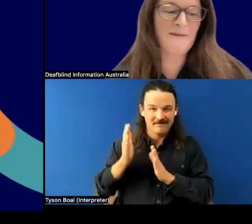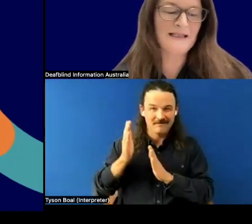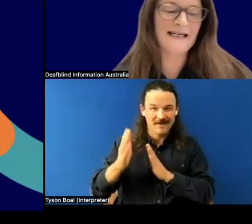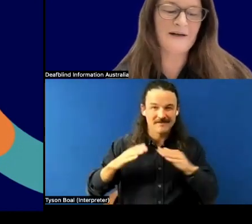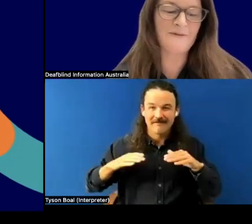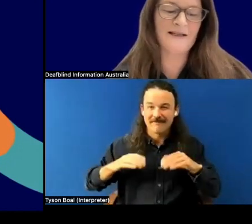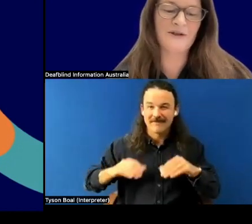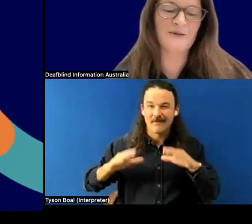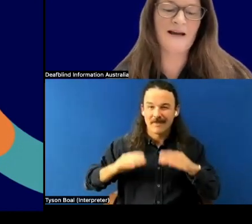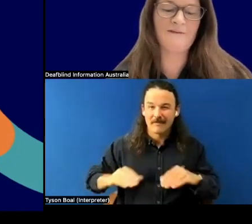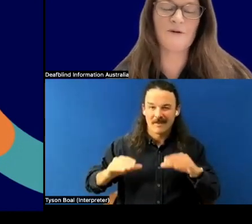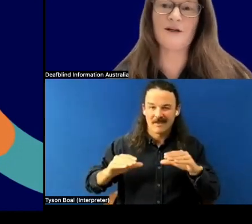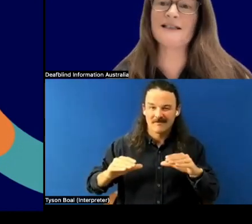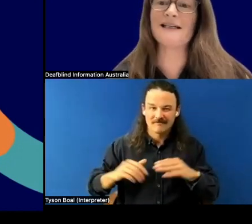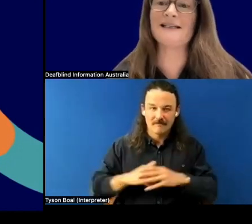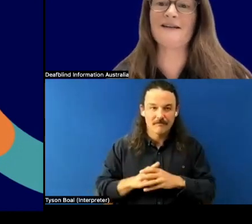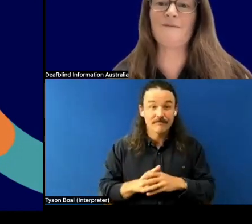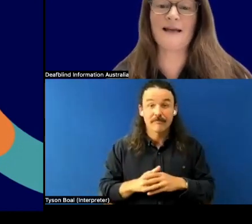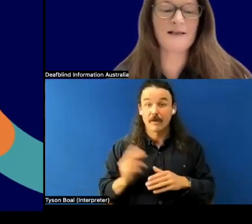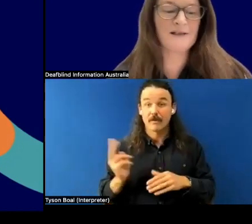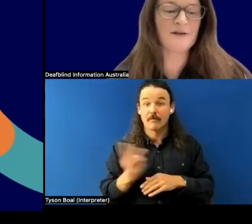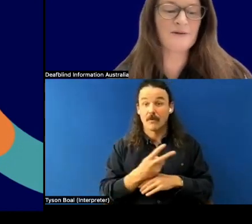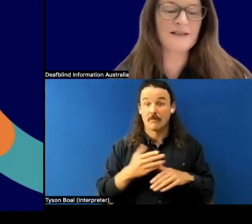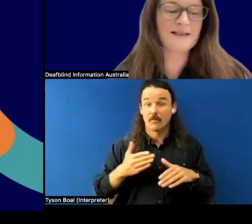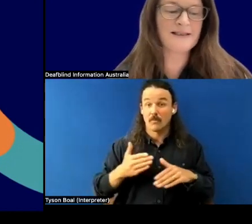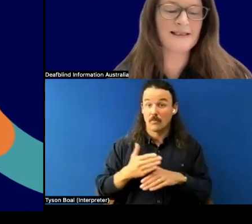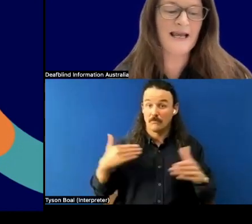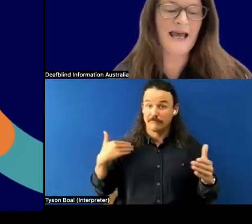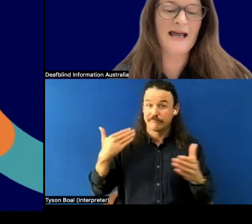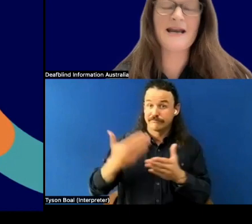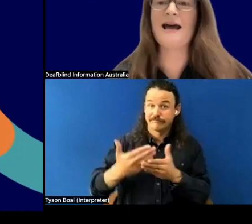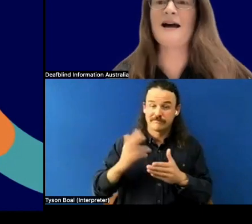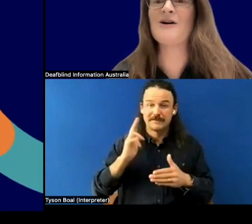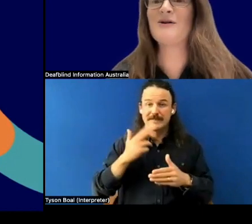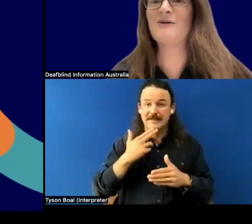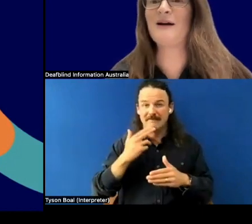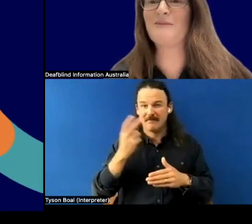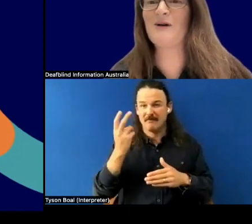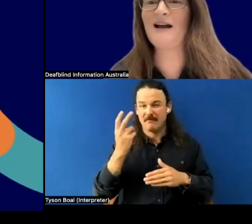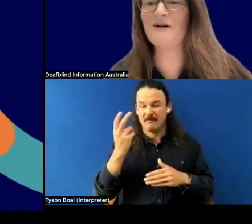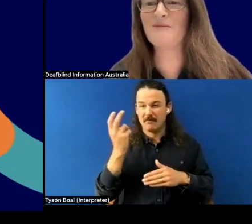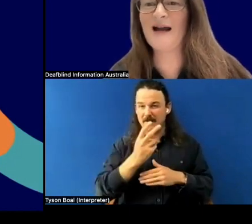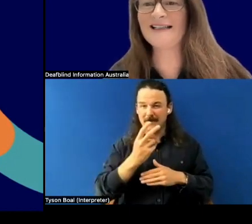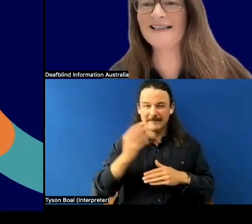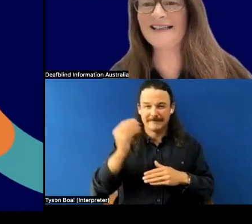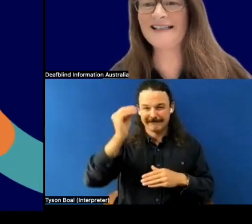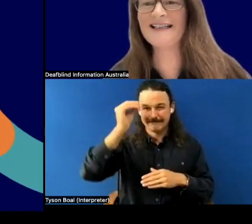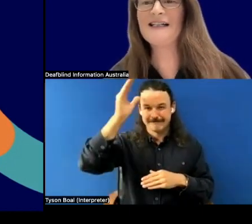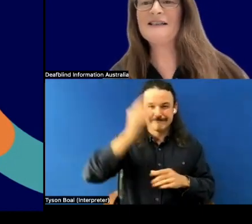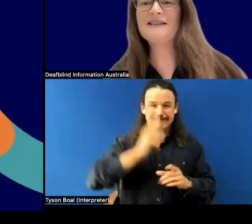Emily and Rachael have worked as deafblind consultants and now run a private practice.